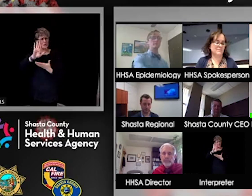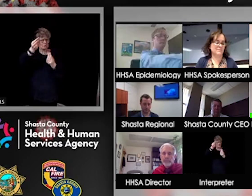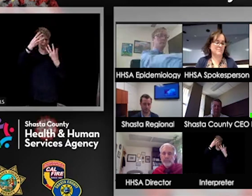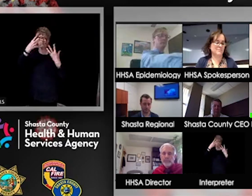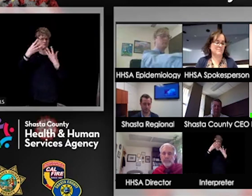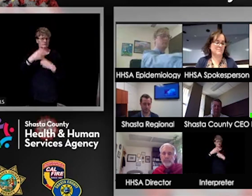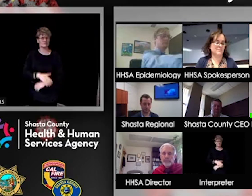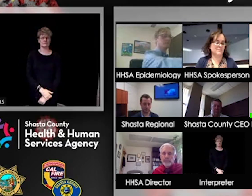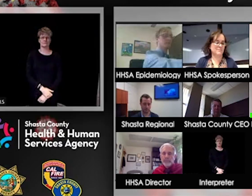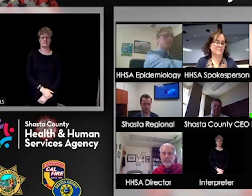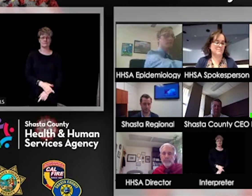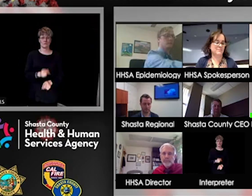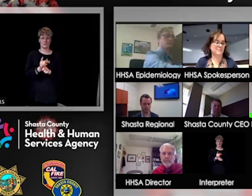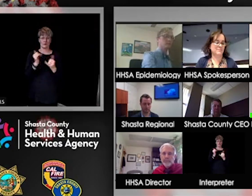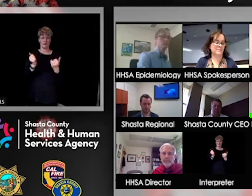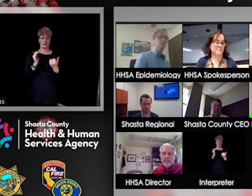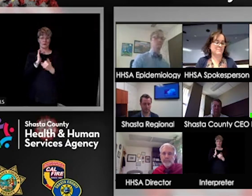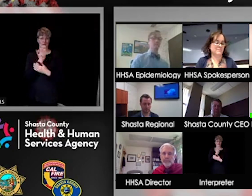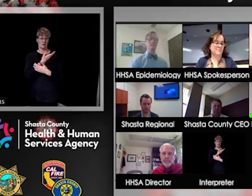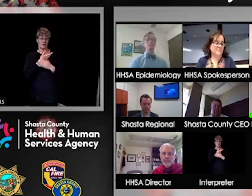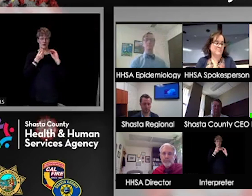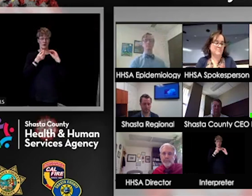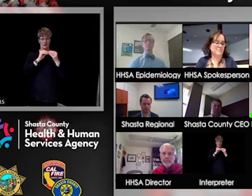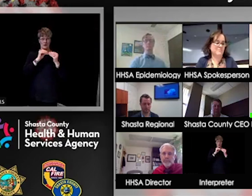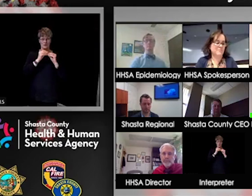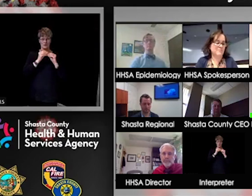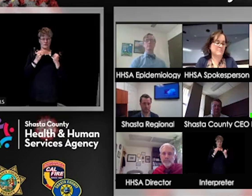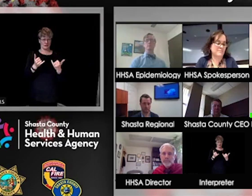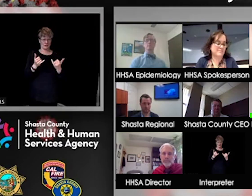numbers today and where we're going from here. So we’re really pleased to see if the number